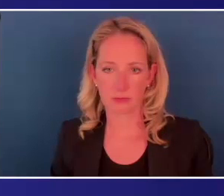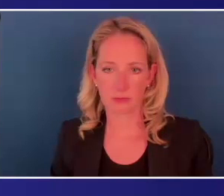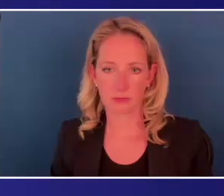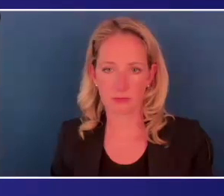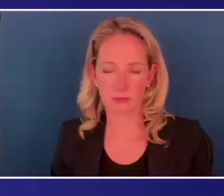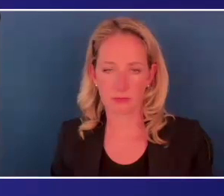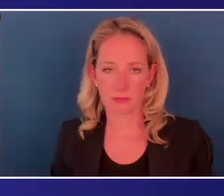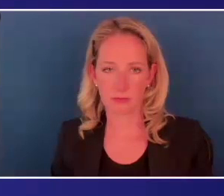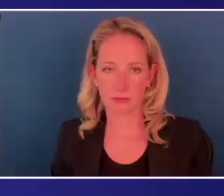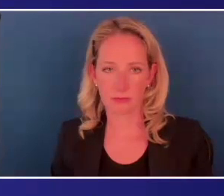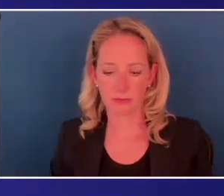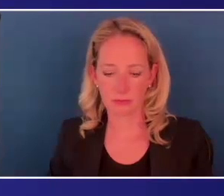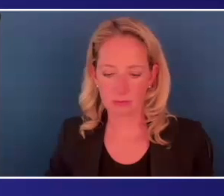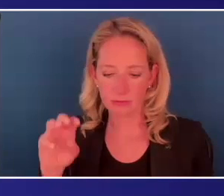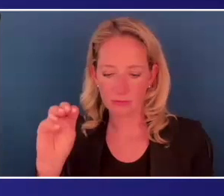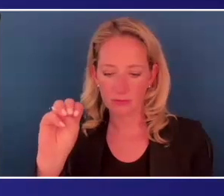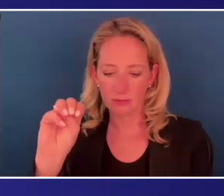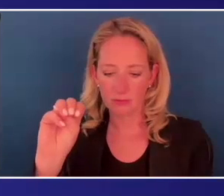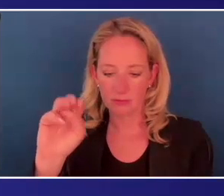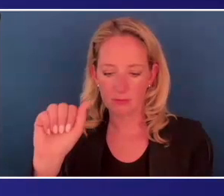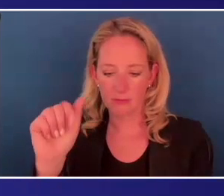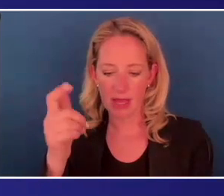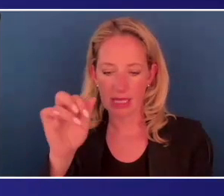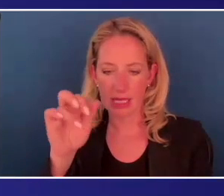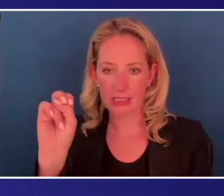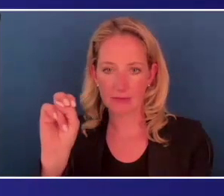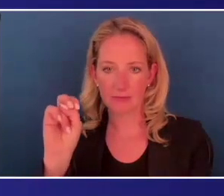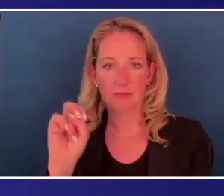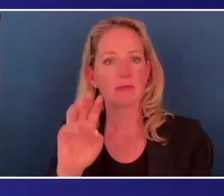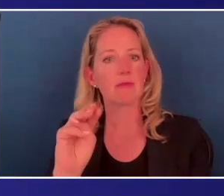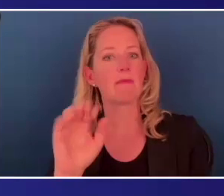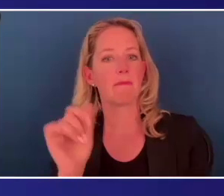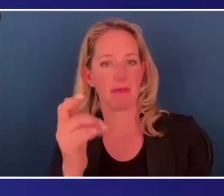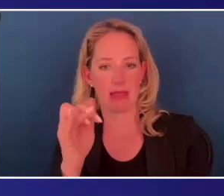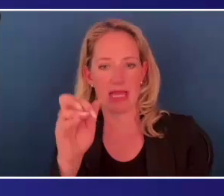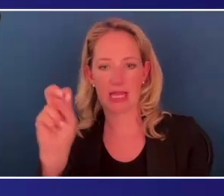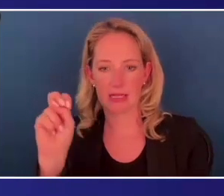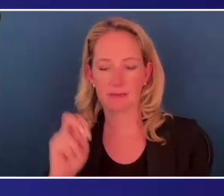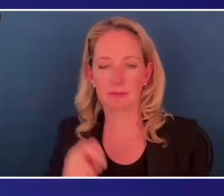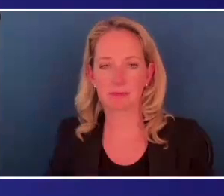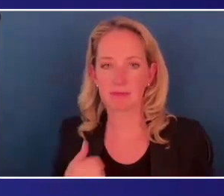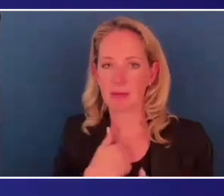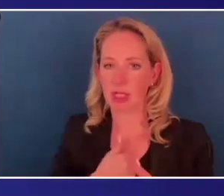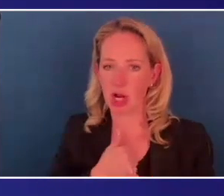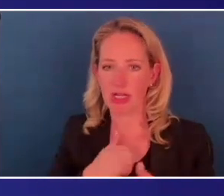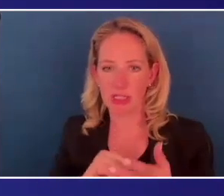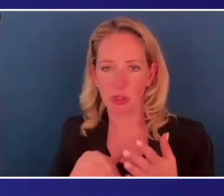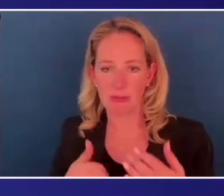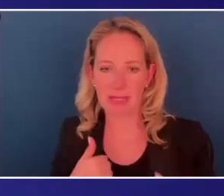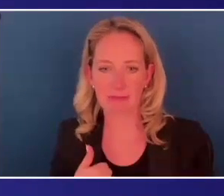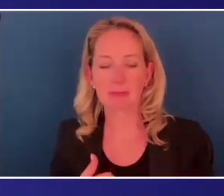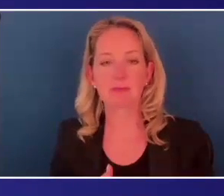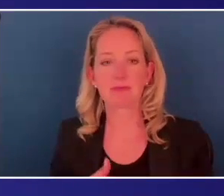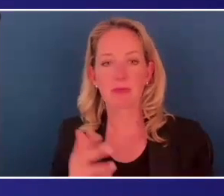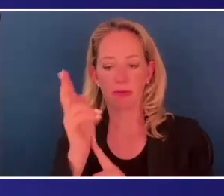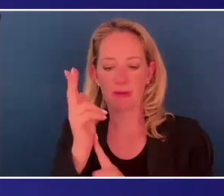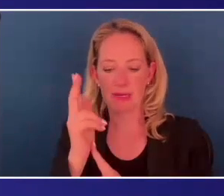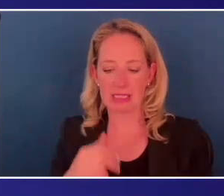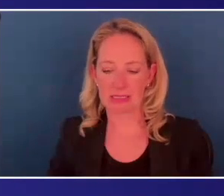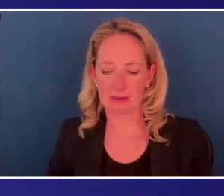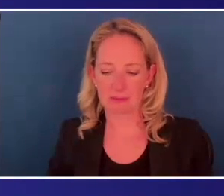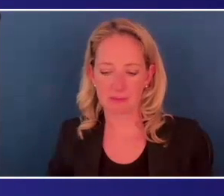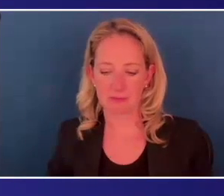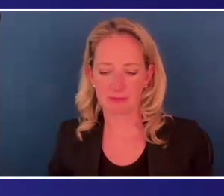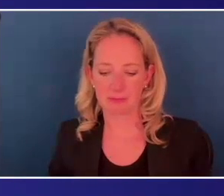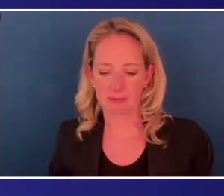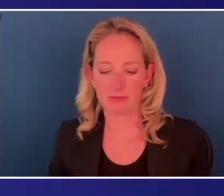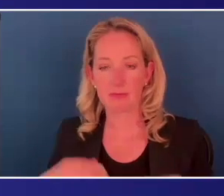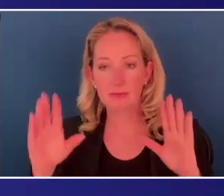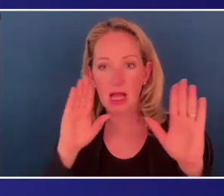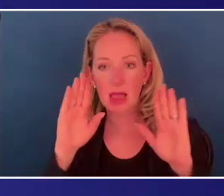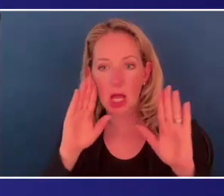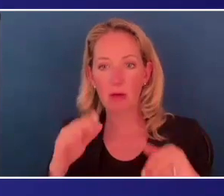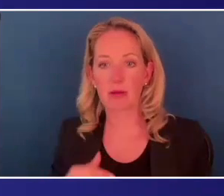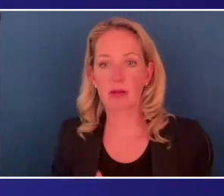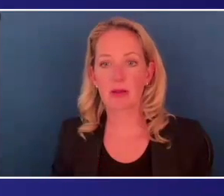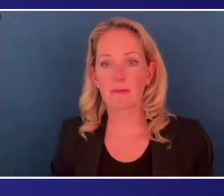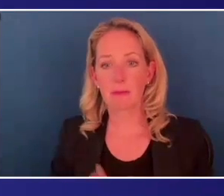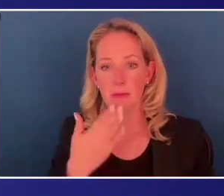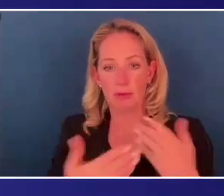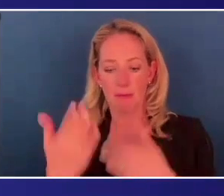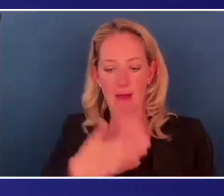Megan? I'm so sorry, excuse me, you have 3ÿmin. Thank you. It's more of us.